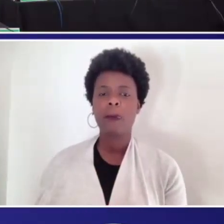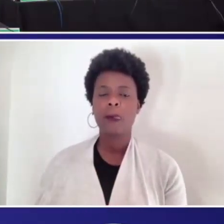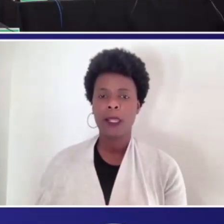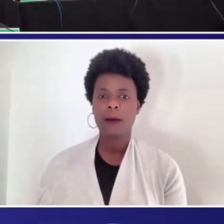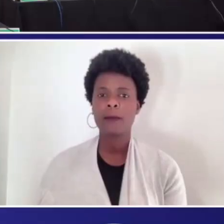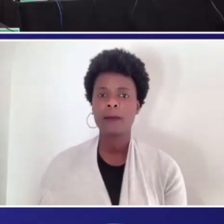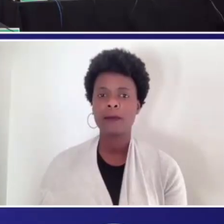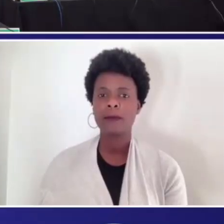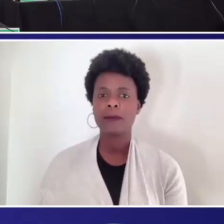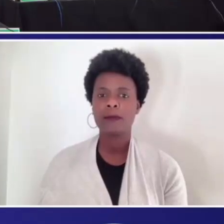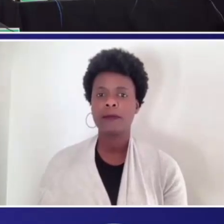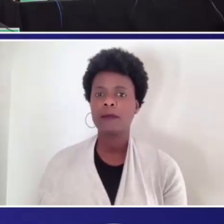Linnea, can you go to the first slide,